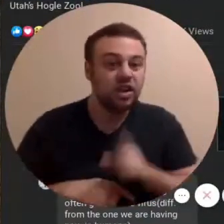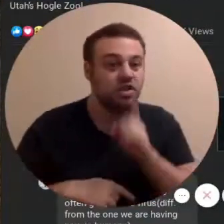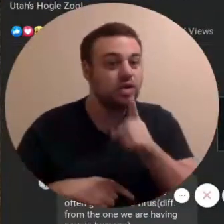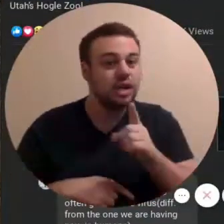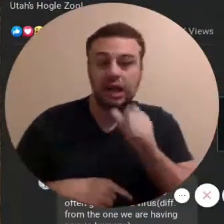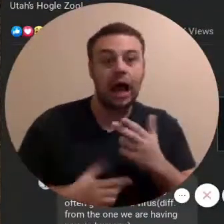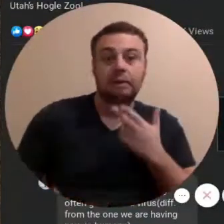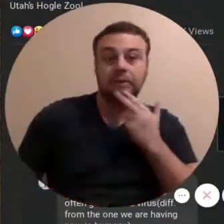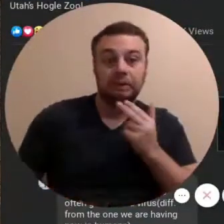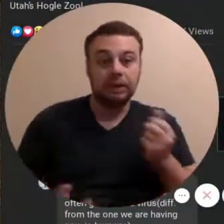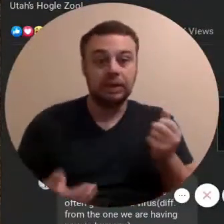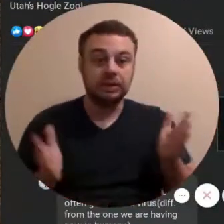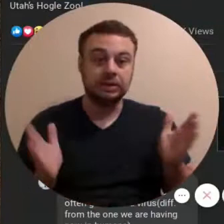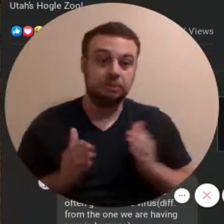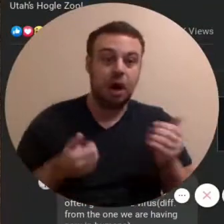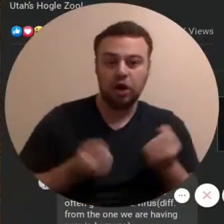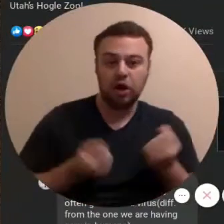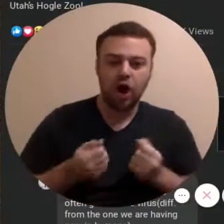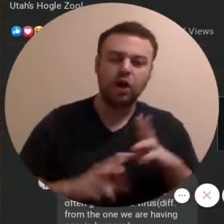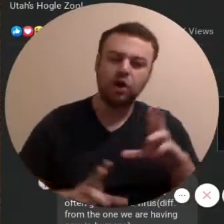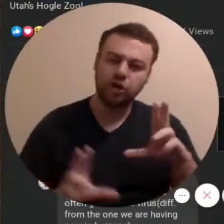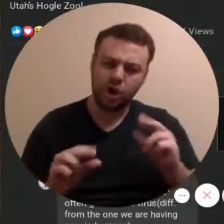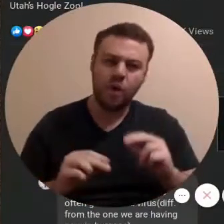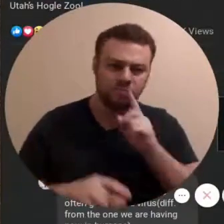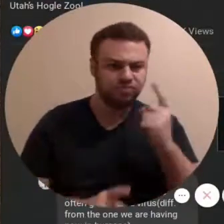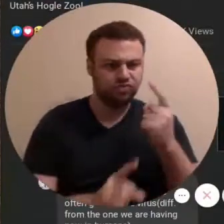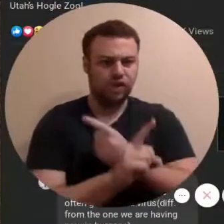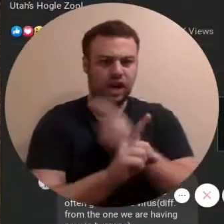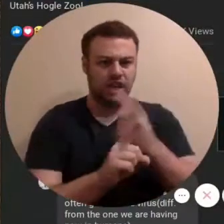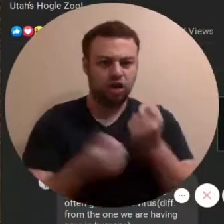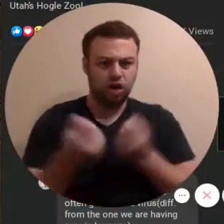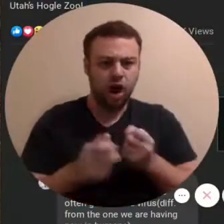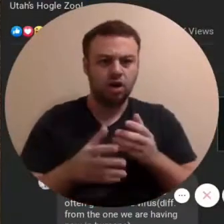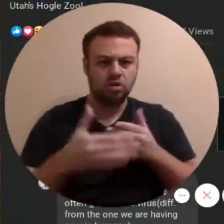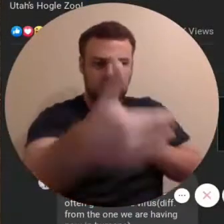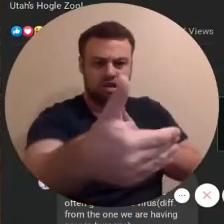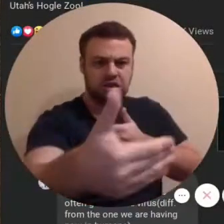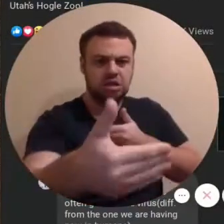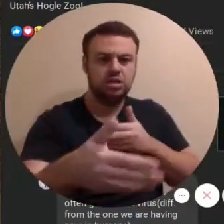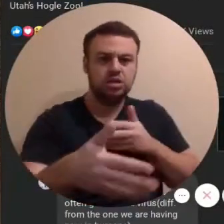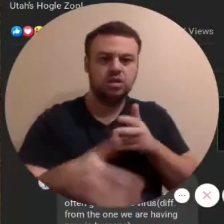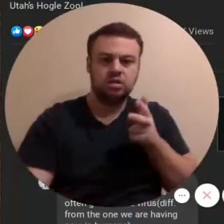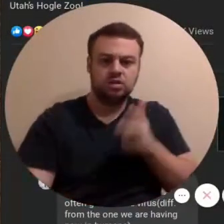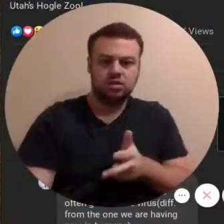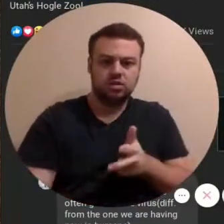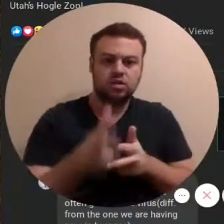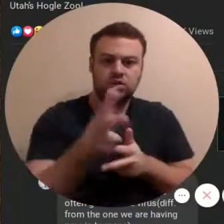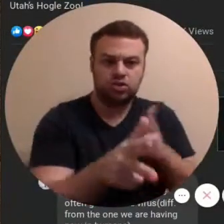sized car is what you wanna keep- that's about 50-75 feet away. Brad: Wonderful. Well, we're having some- getting some questions